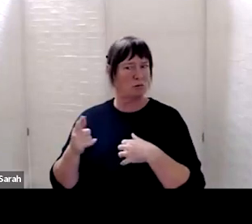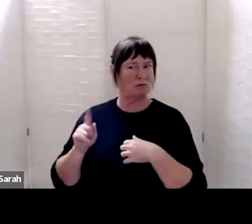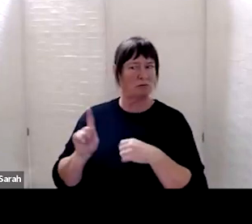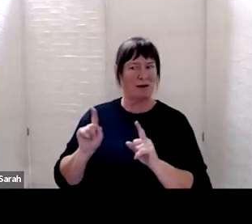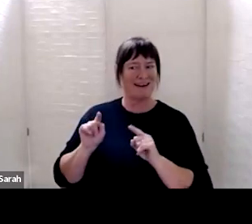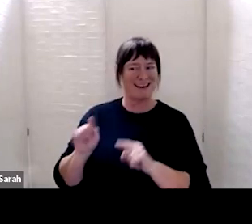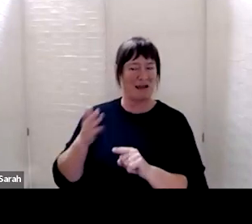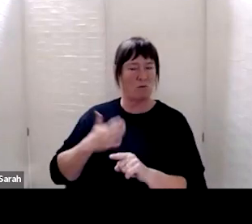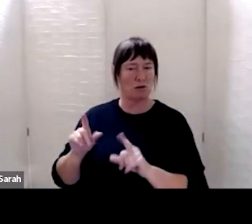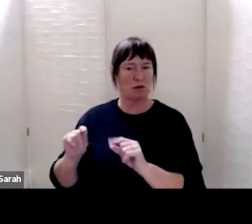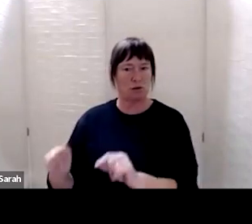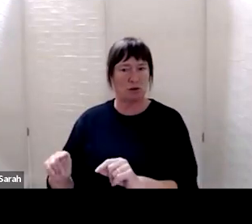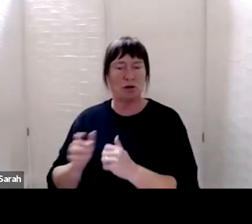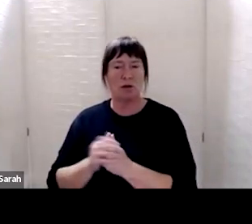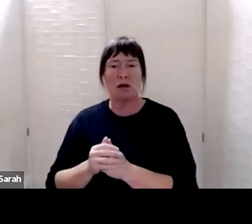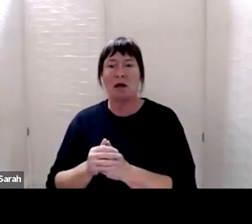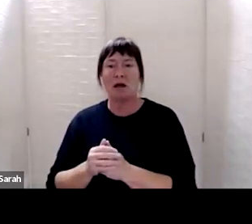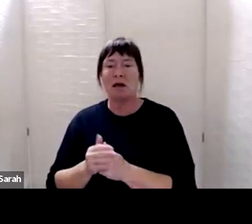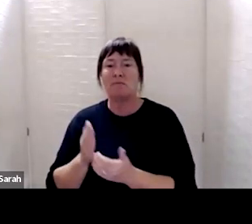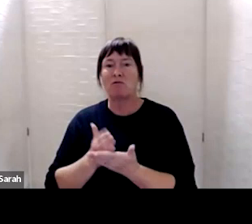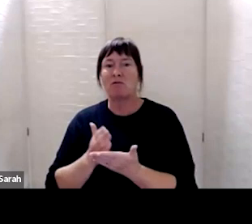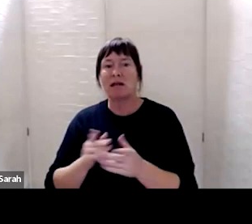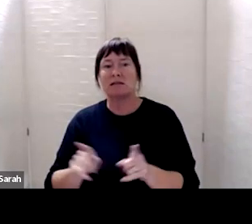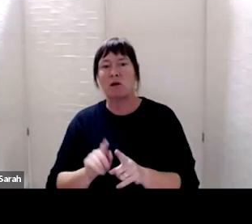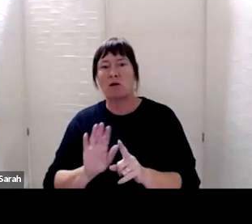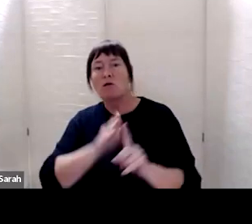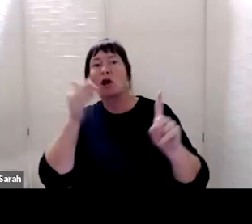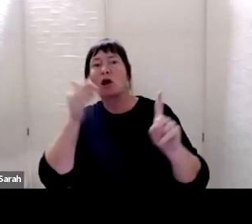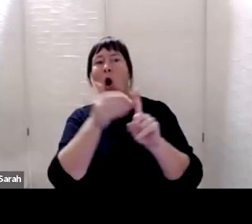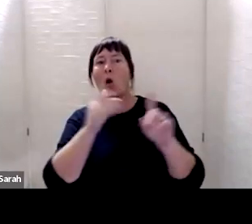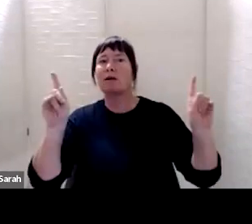but also with that ultimate goal, as I mentioned before, being out and about in the community, enjoying the community.